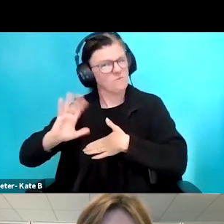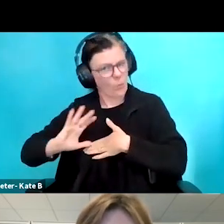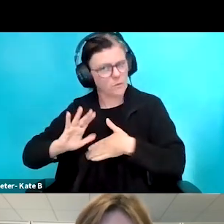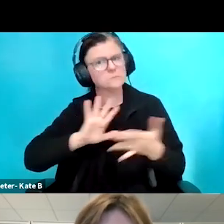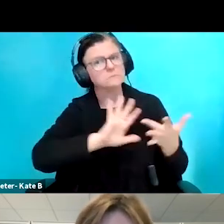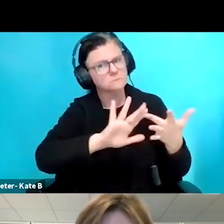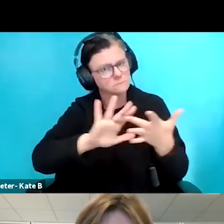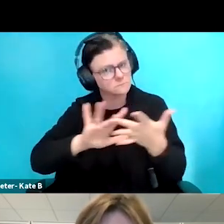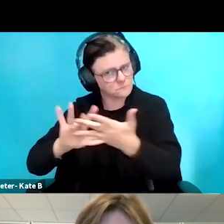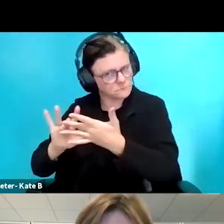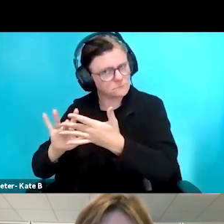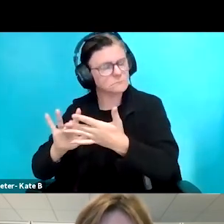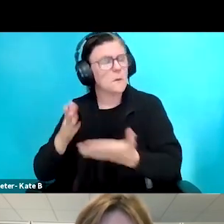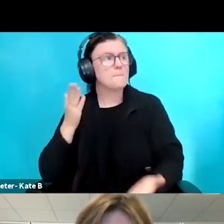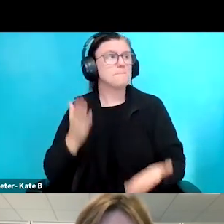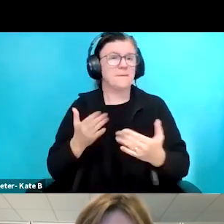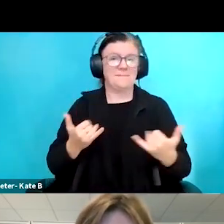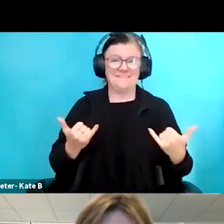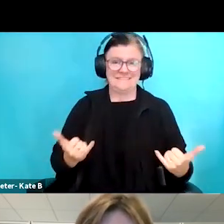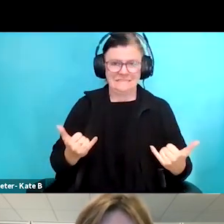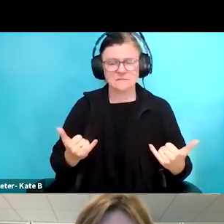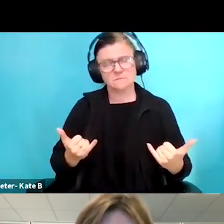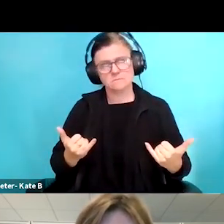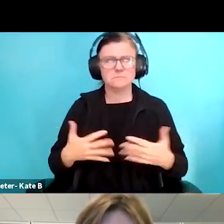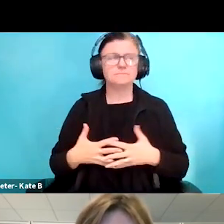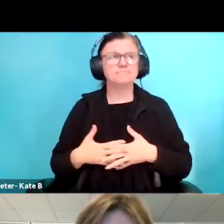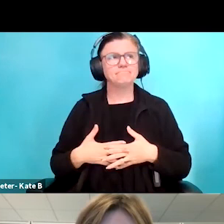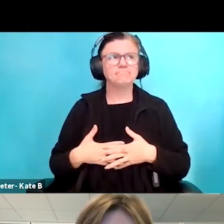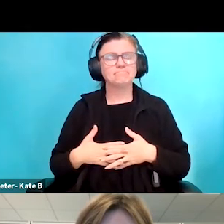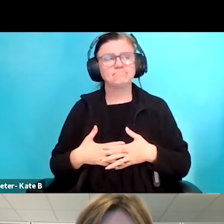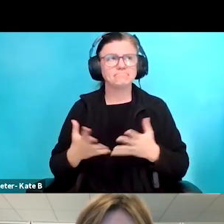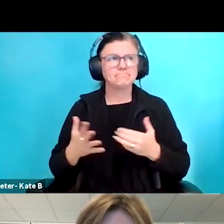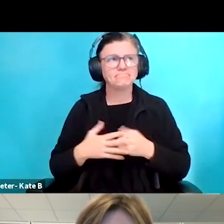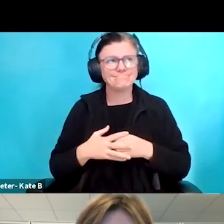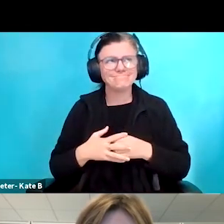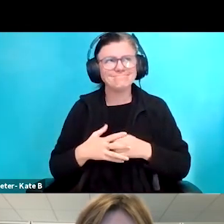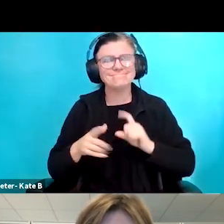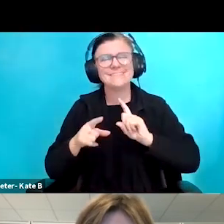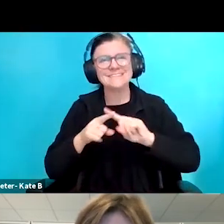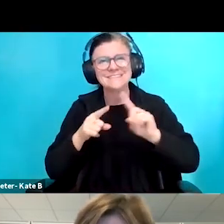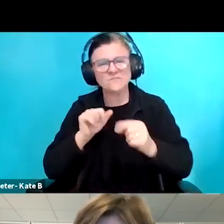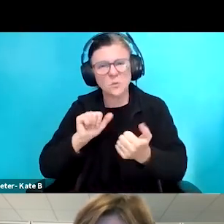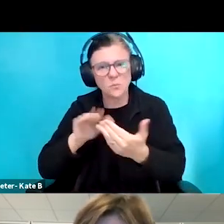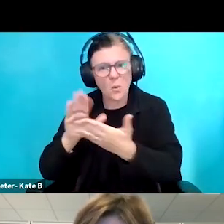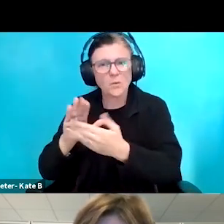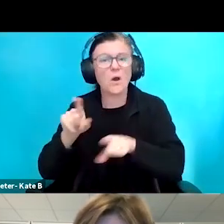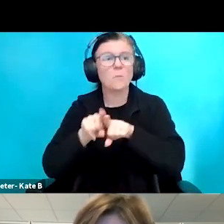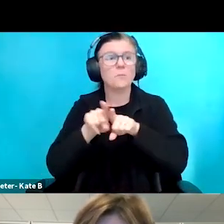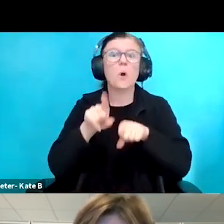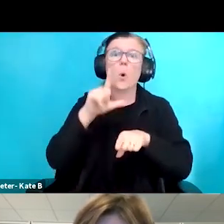and may have different skills and strengths based on who's working at the center for independent